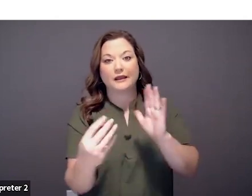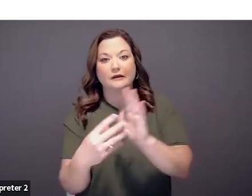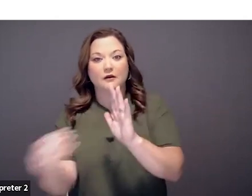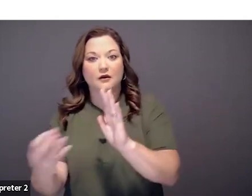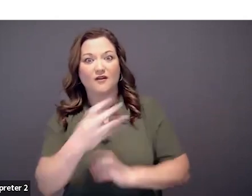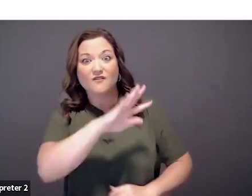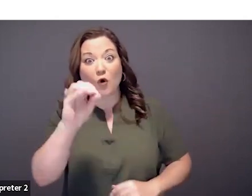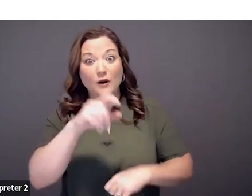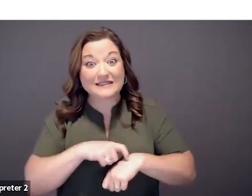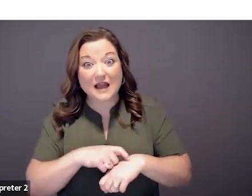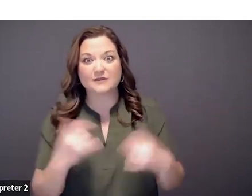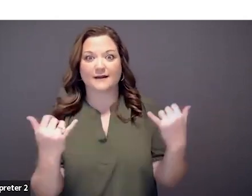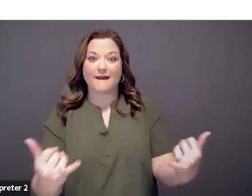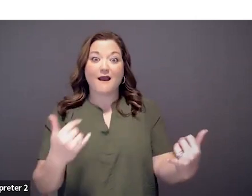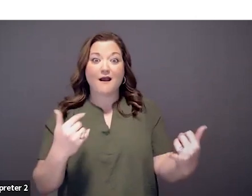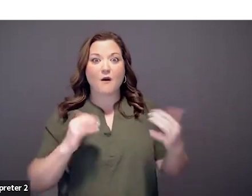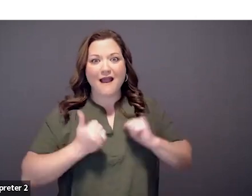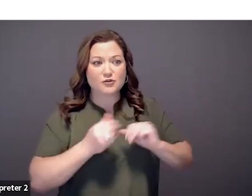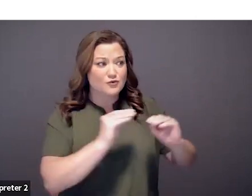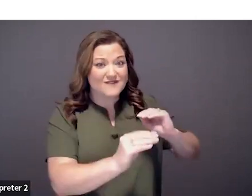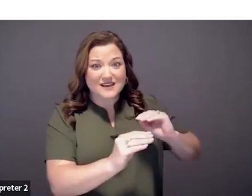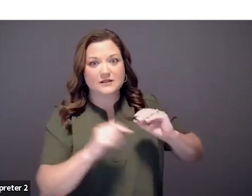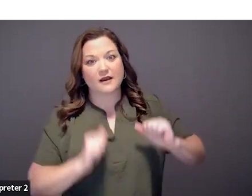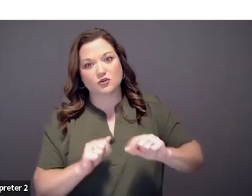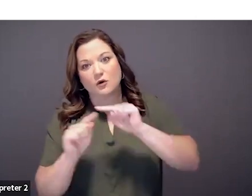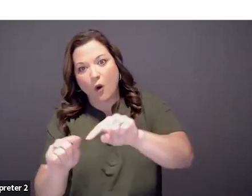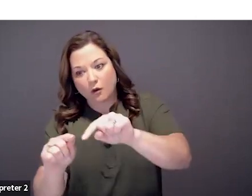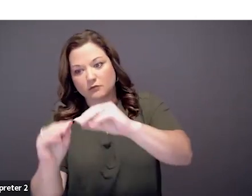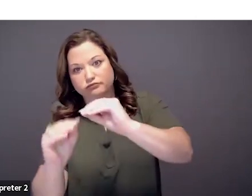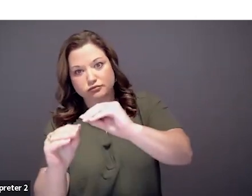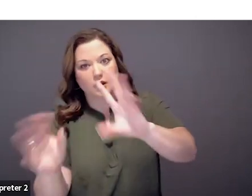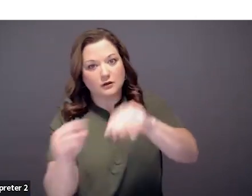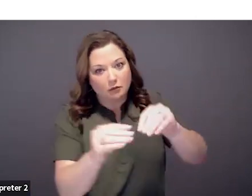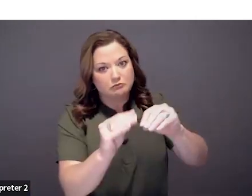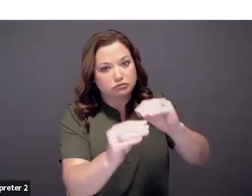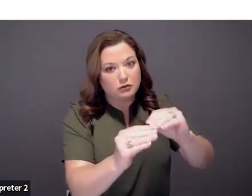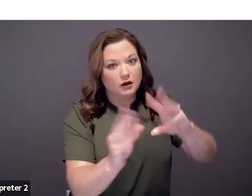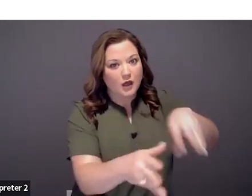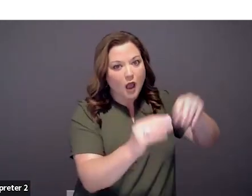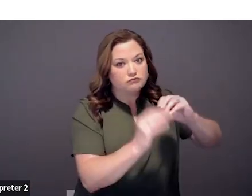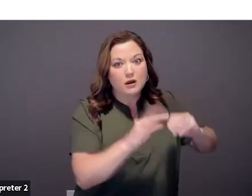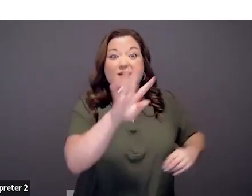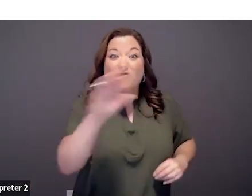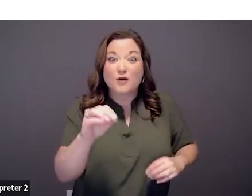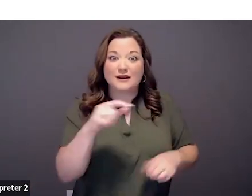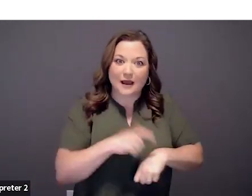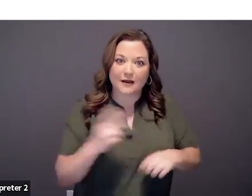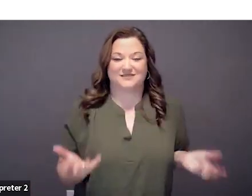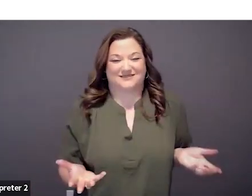I now have to go into 40 separate pages and edit them all. When I do that, I replace them all with an actual form